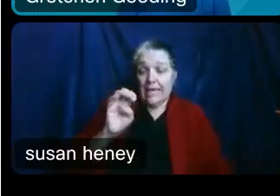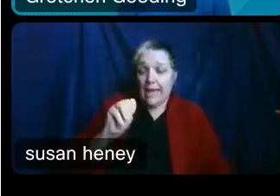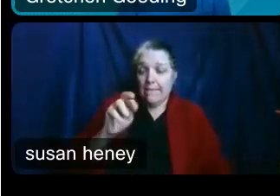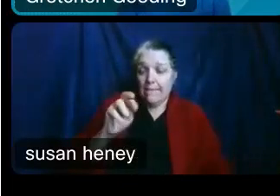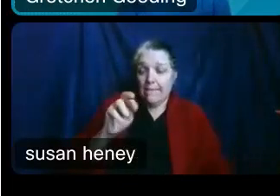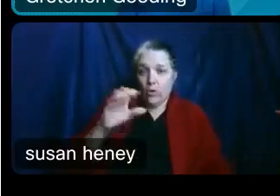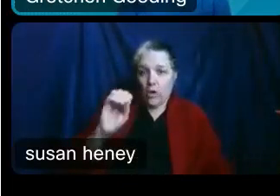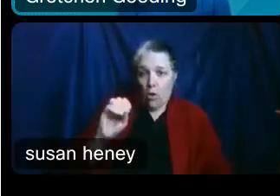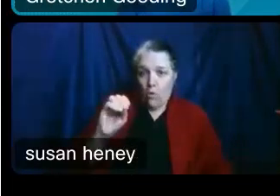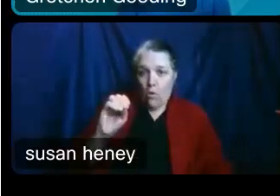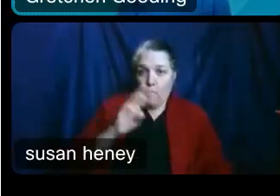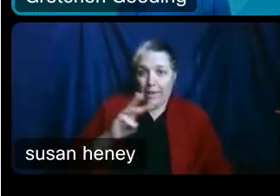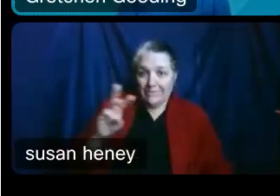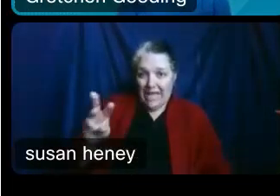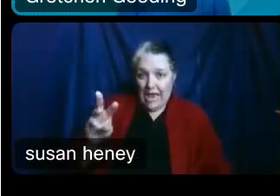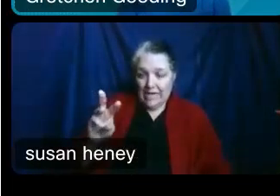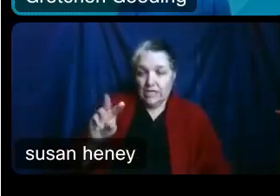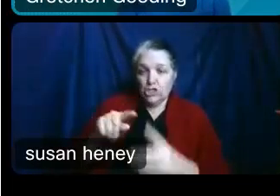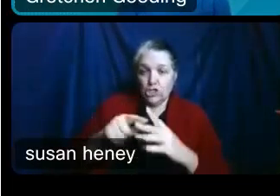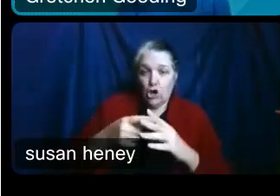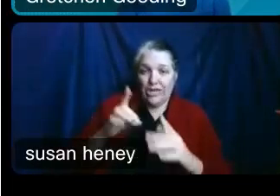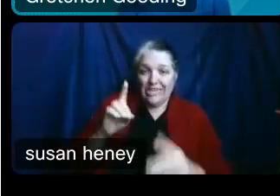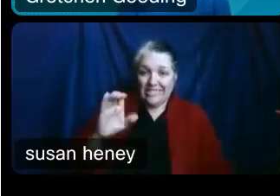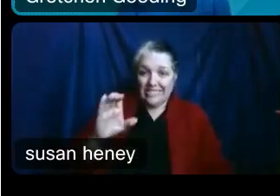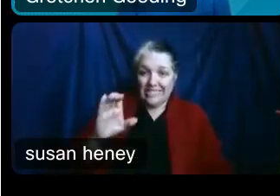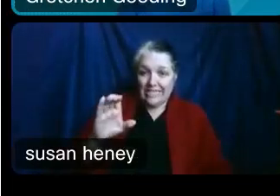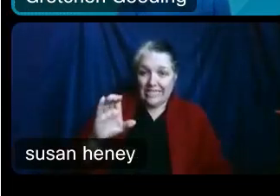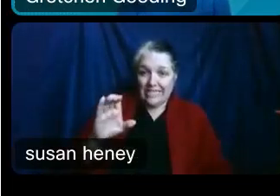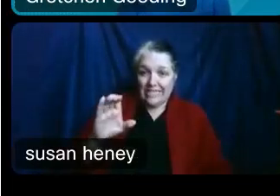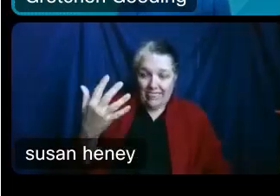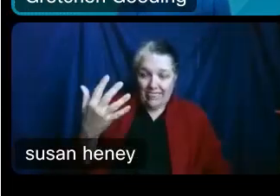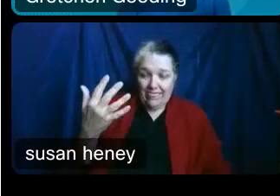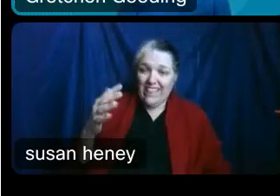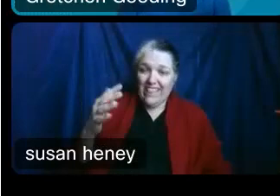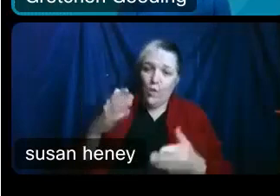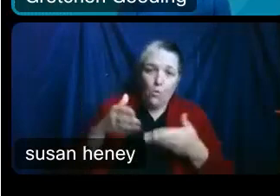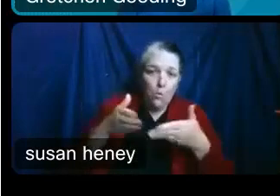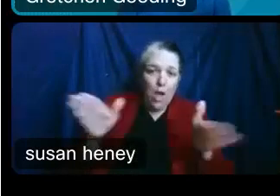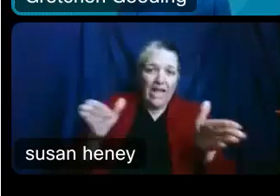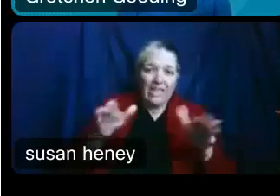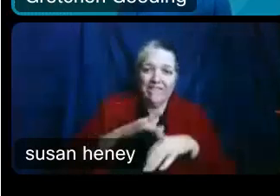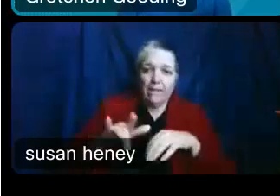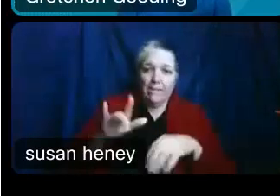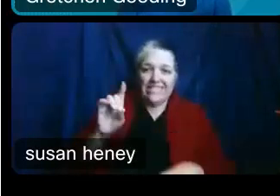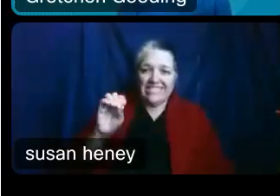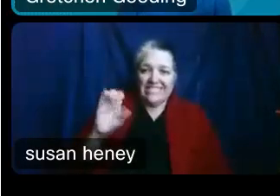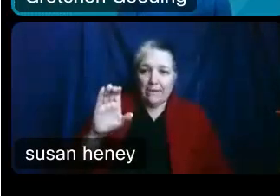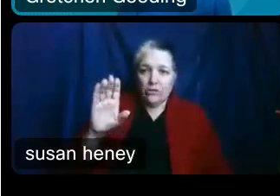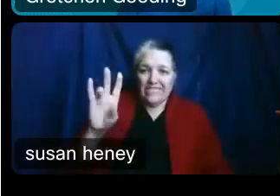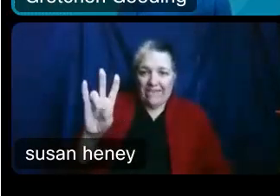starting December 5th, and then publicly available on December 7th. This year, we have a new